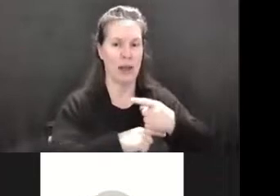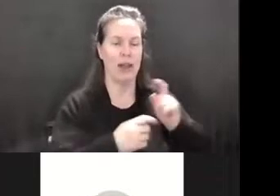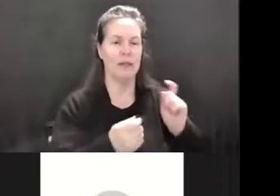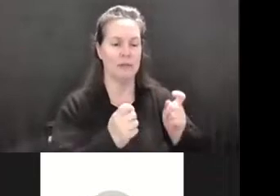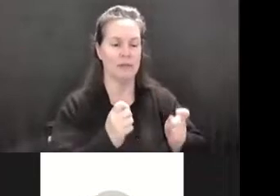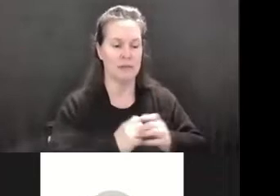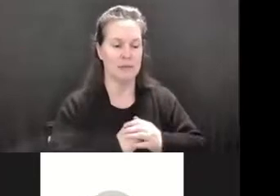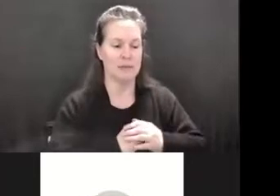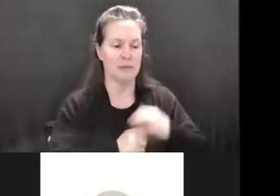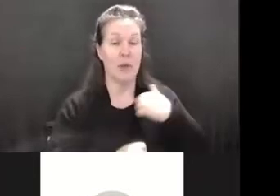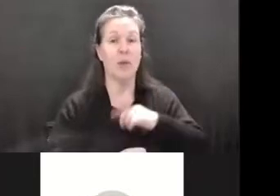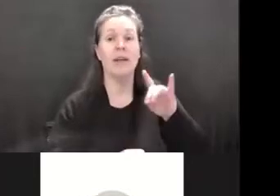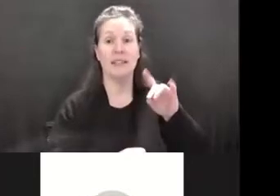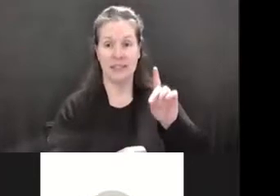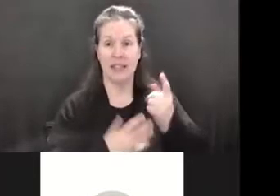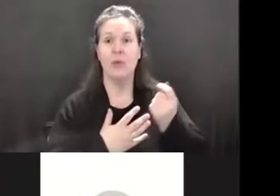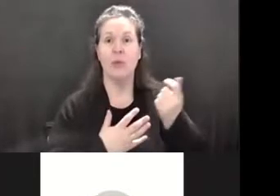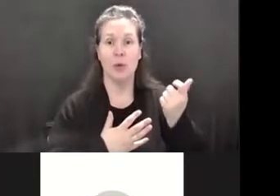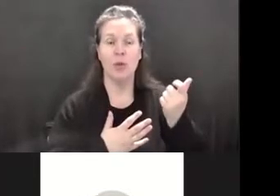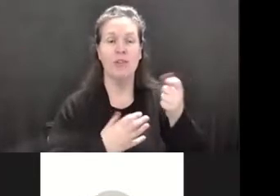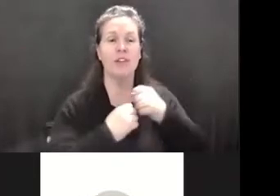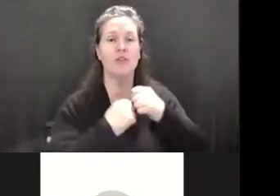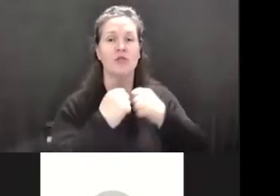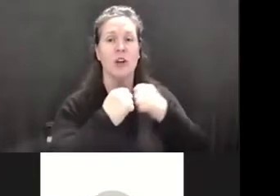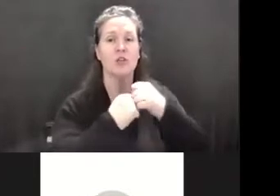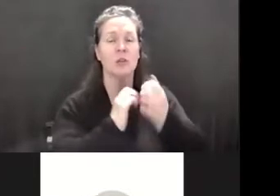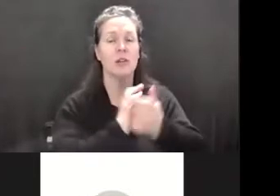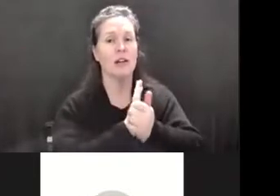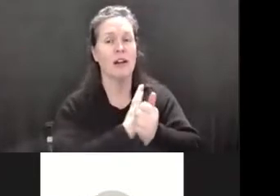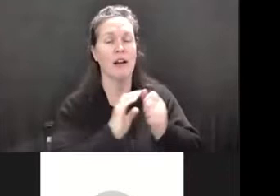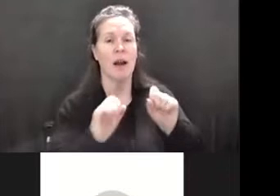Now we did remove structural competency and cultural safety